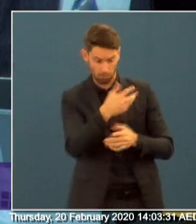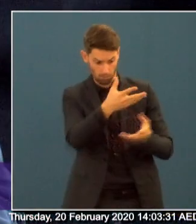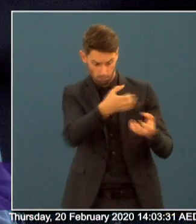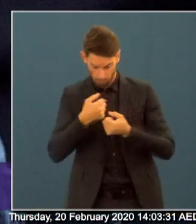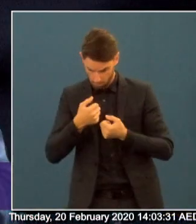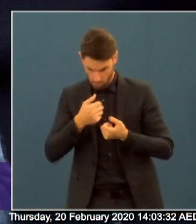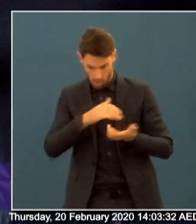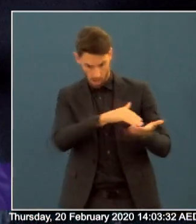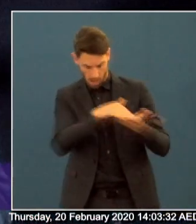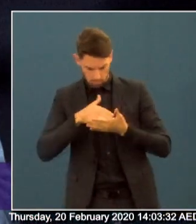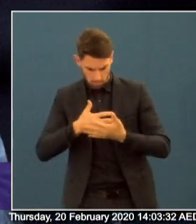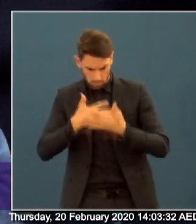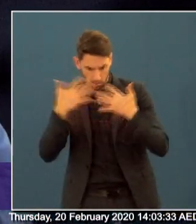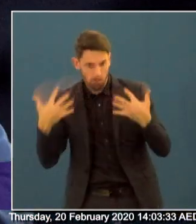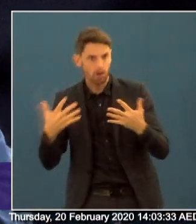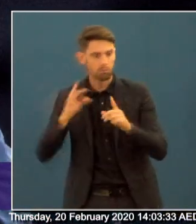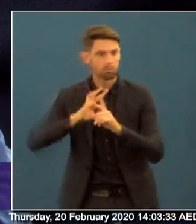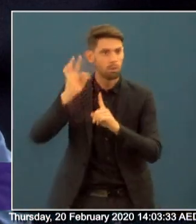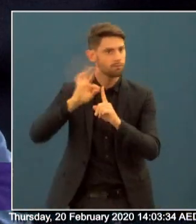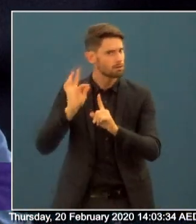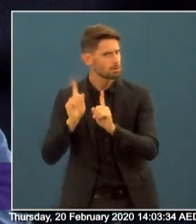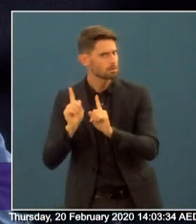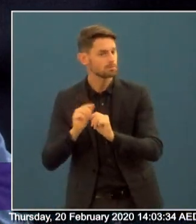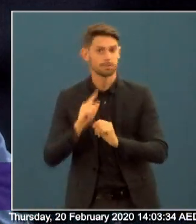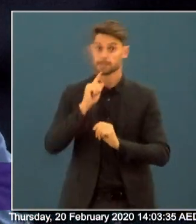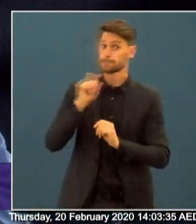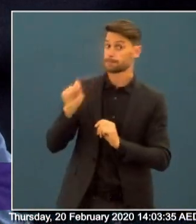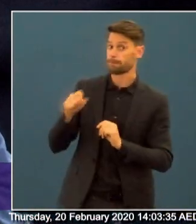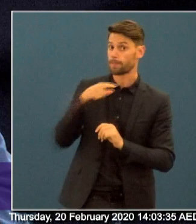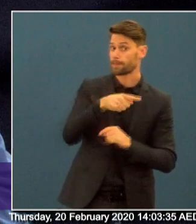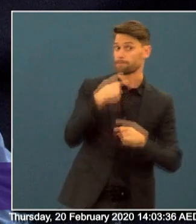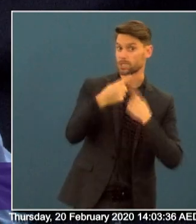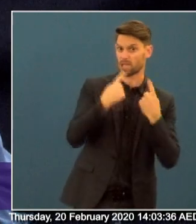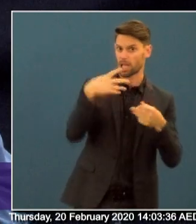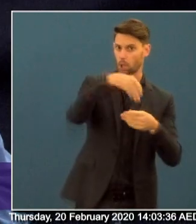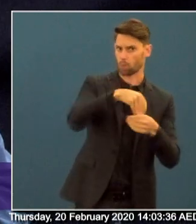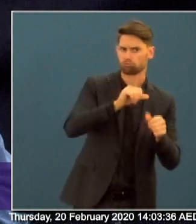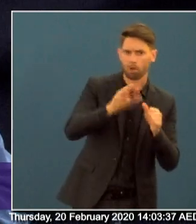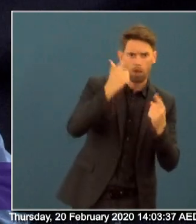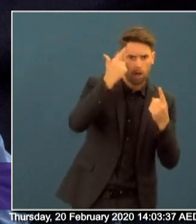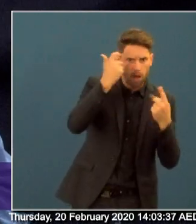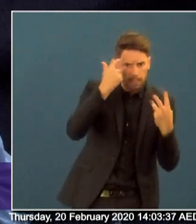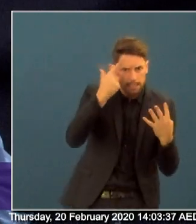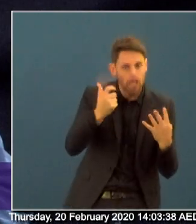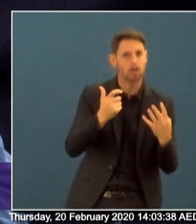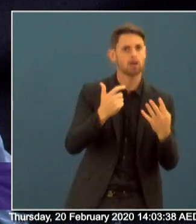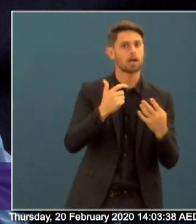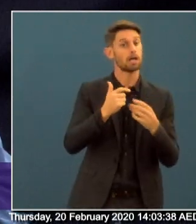It provides some useful recommendations. But like many documents that are developed with good intent,